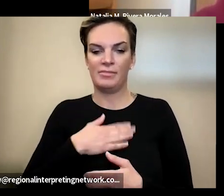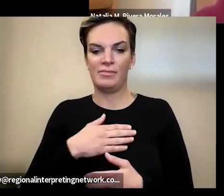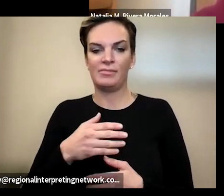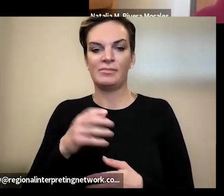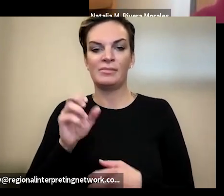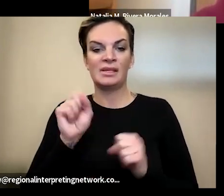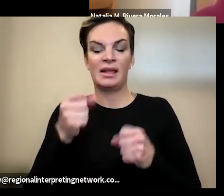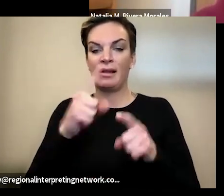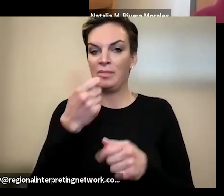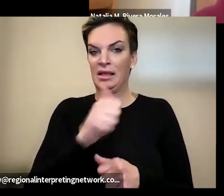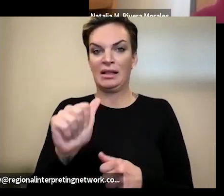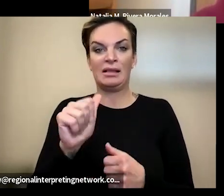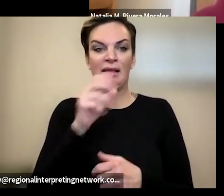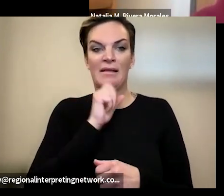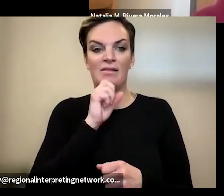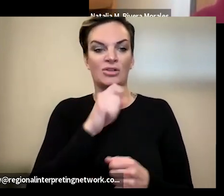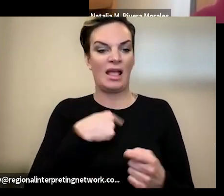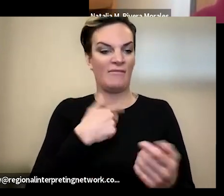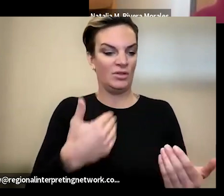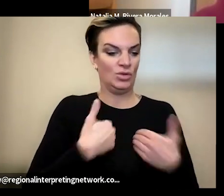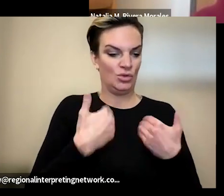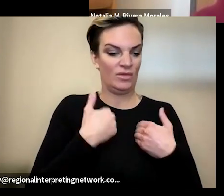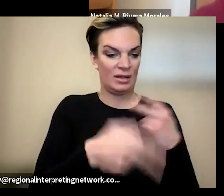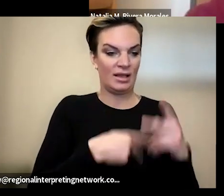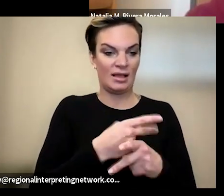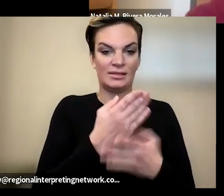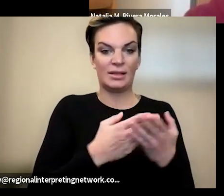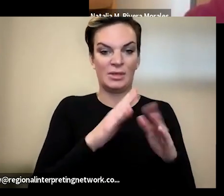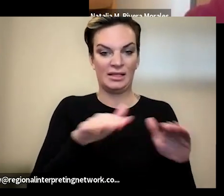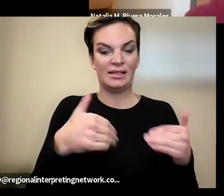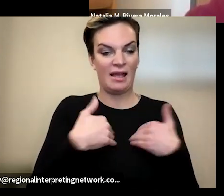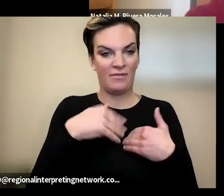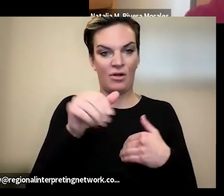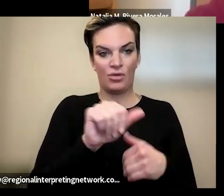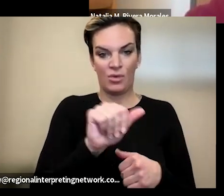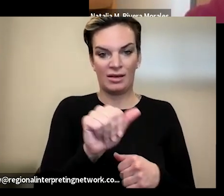There are juvenile forms of arthritis. There are kids who have arthritis, and it's generally